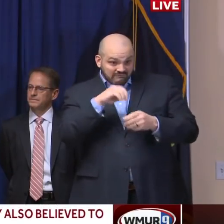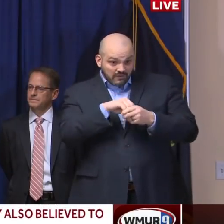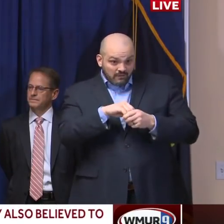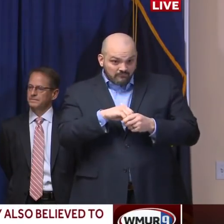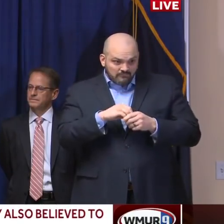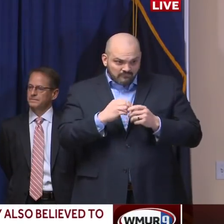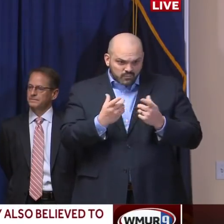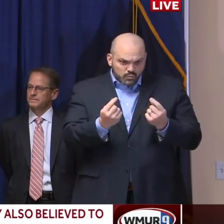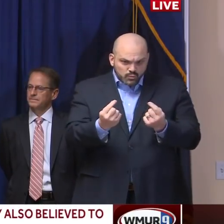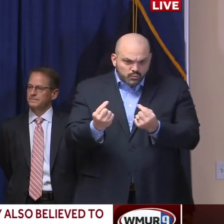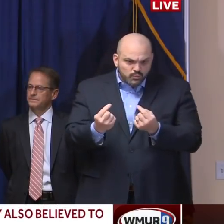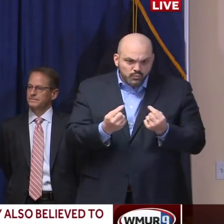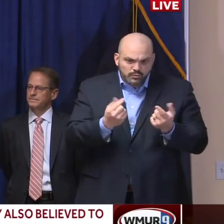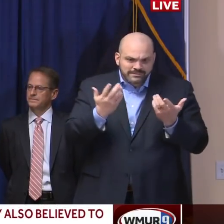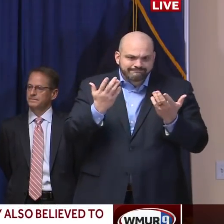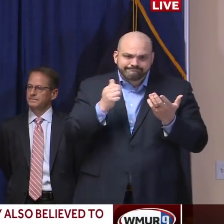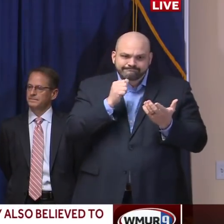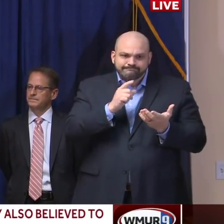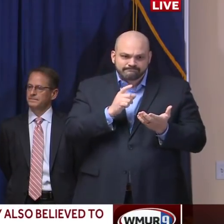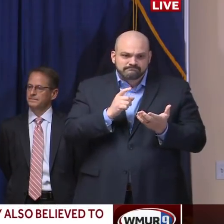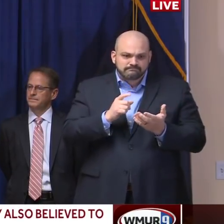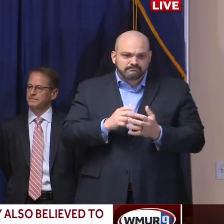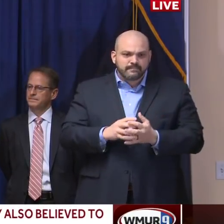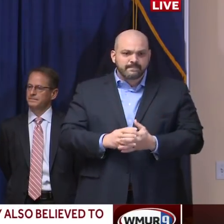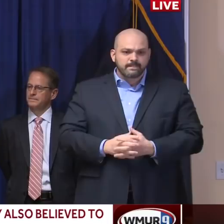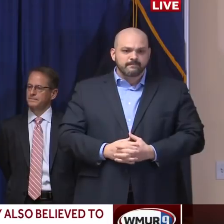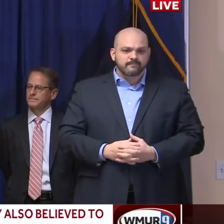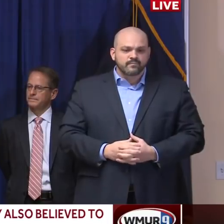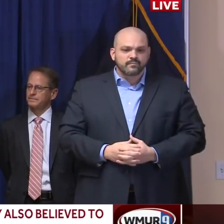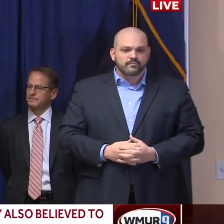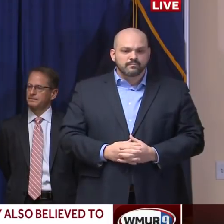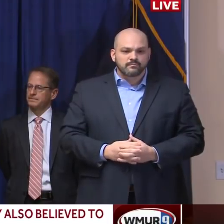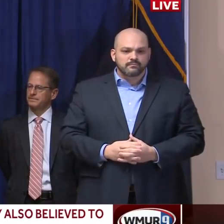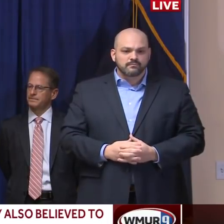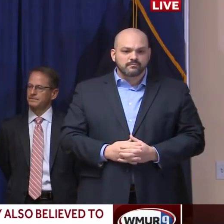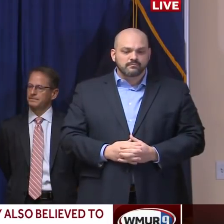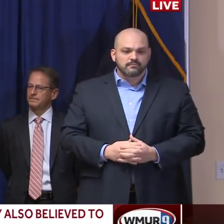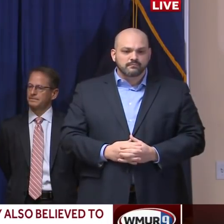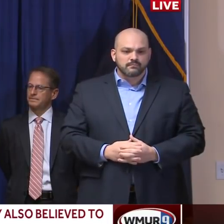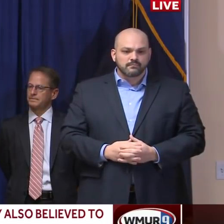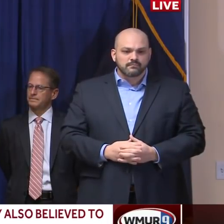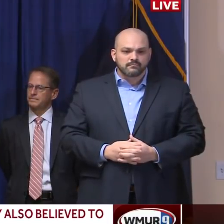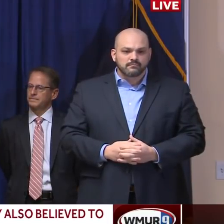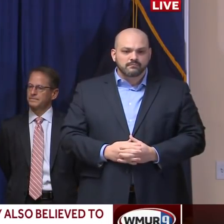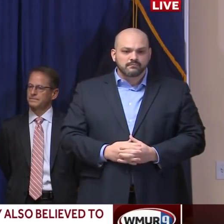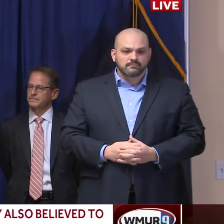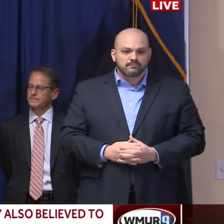IT WILL BECOME INCREASINGLY DIFFICULT TO DETERMINE SPECIFIC RISK FACTORS FOR ACQUIRING COVID-19.